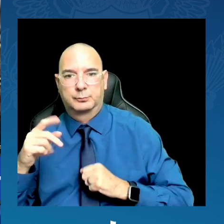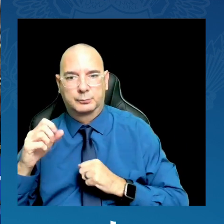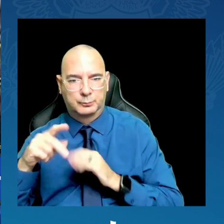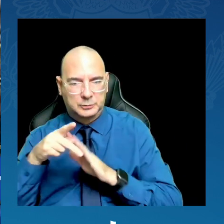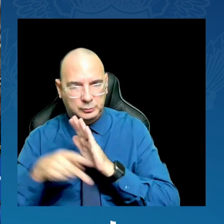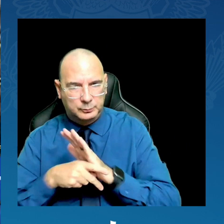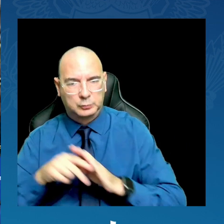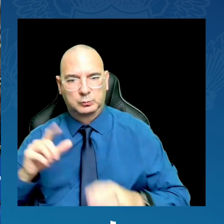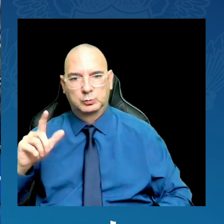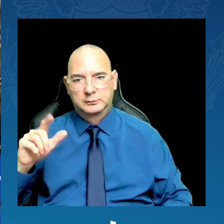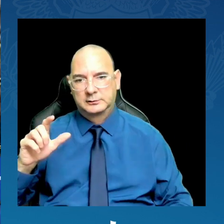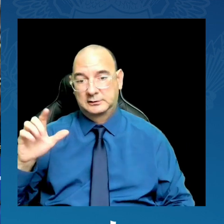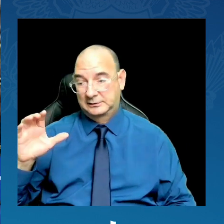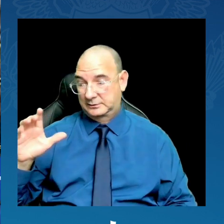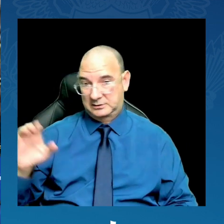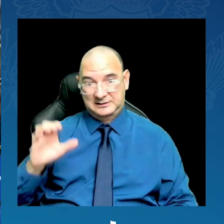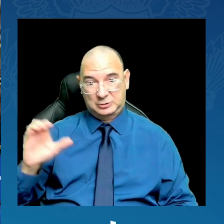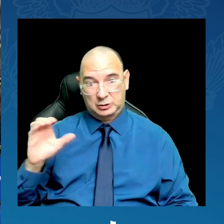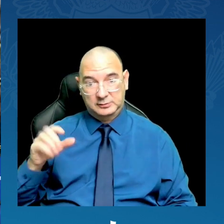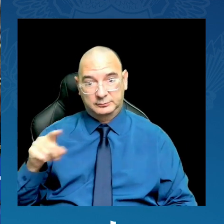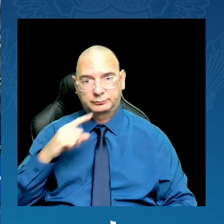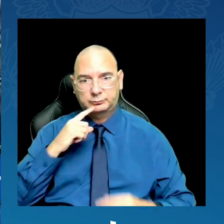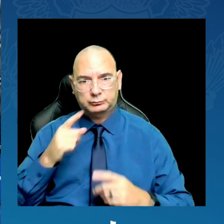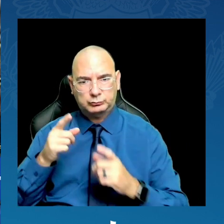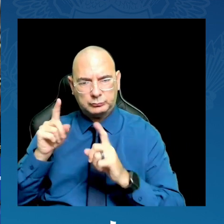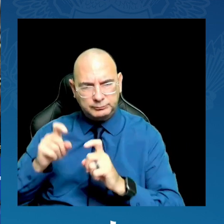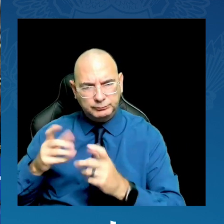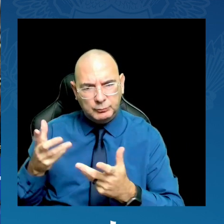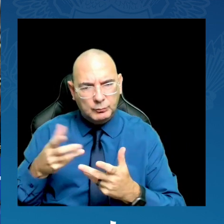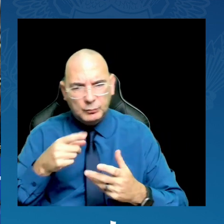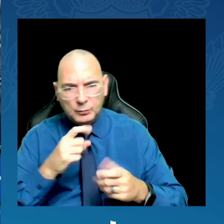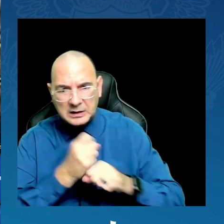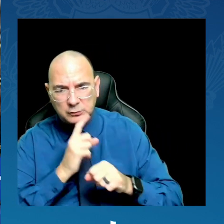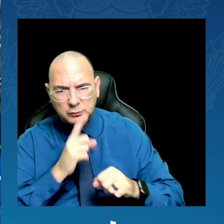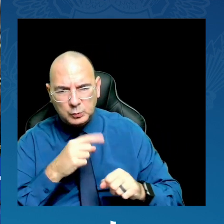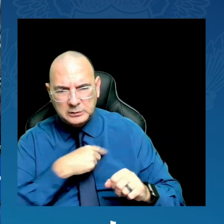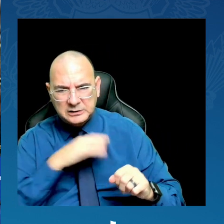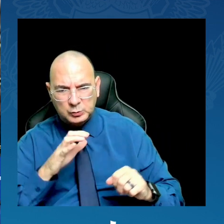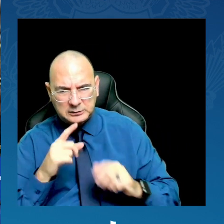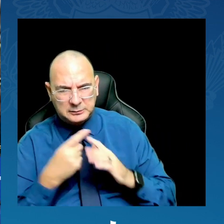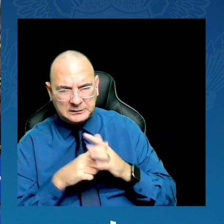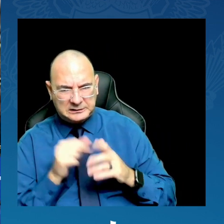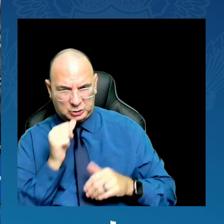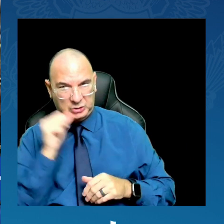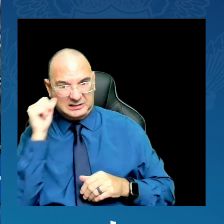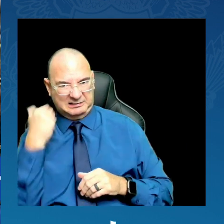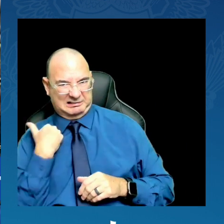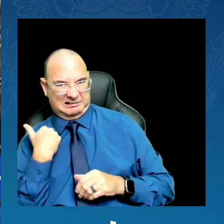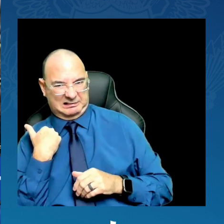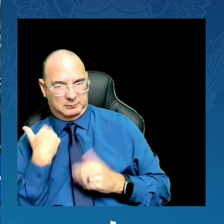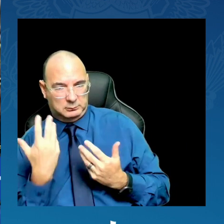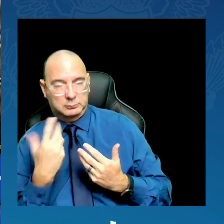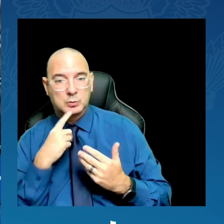I want to point to something we did just starting yesterday. We have kicked off an effort to help clean up outer space